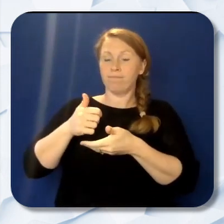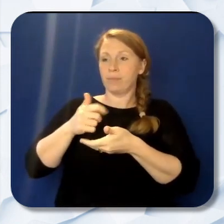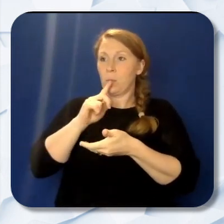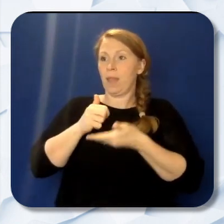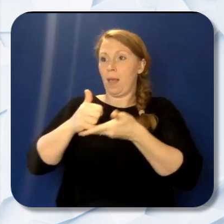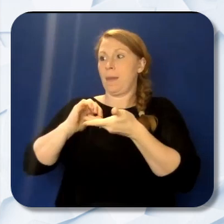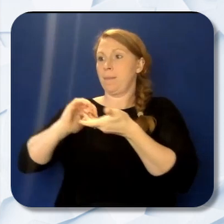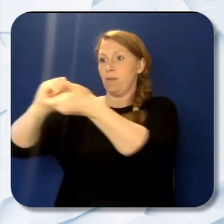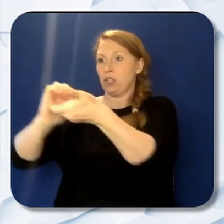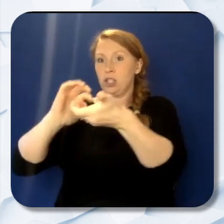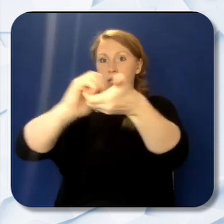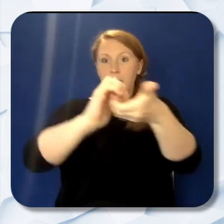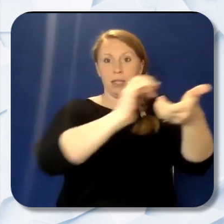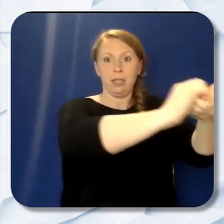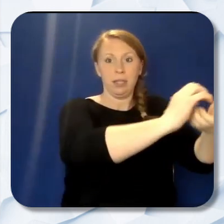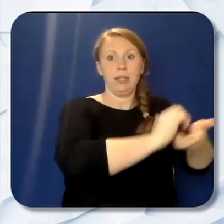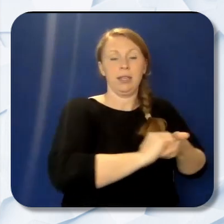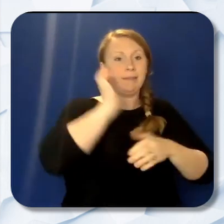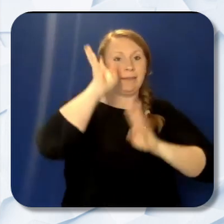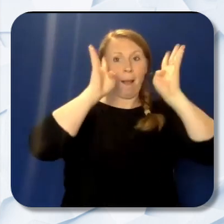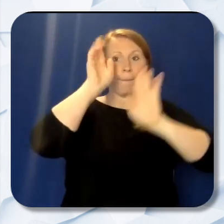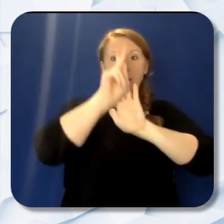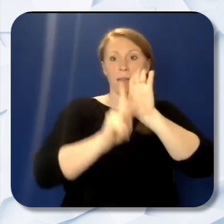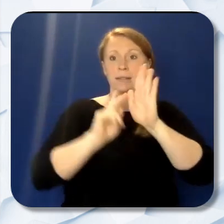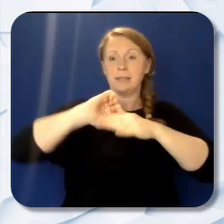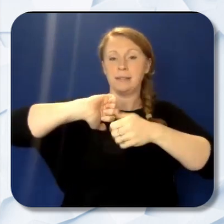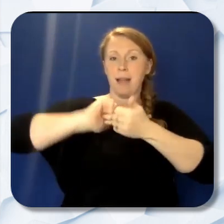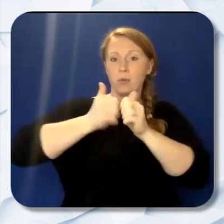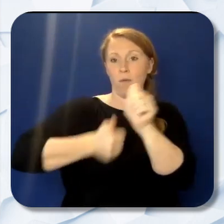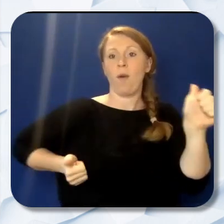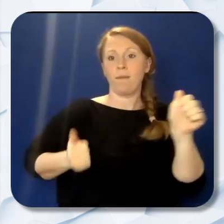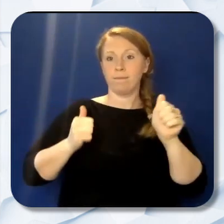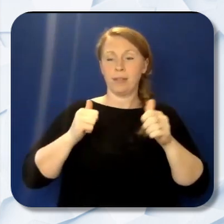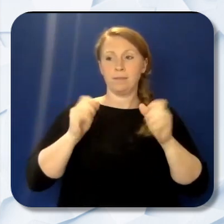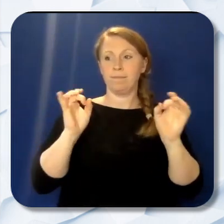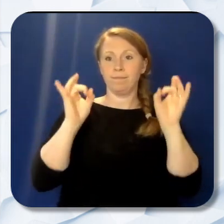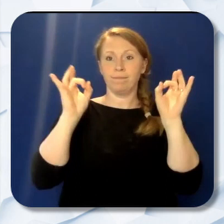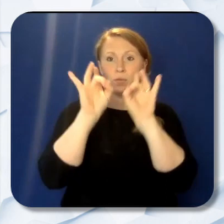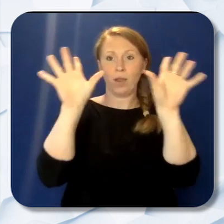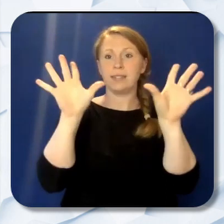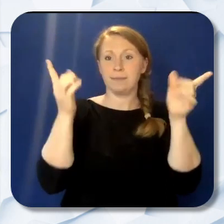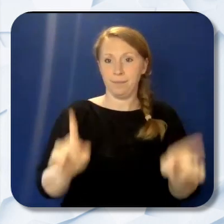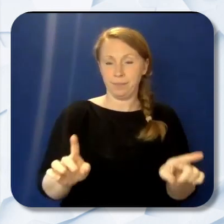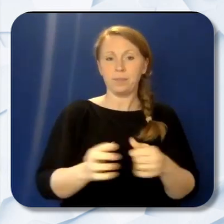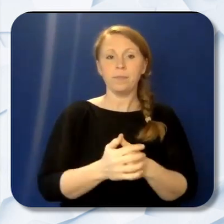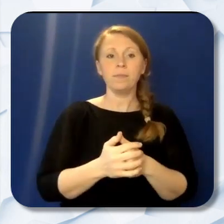policy-based solutions to the overdose crisis. So, here's a list of overdose coalitions. These